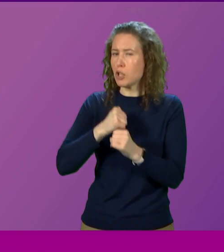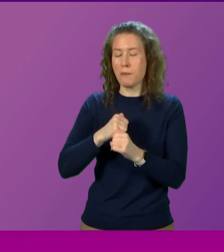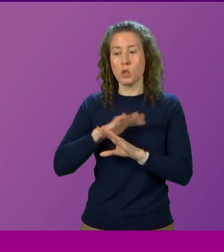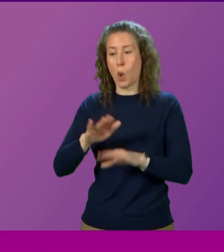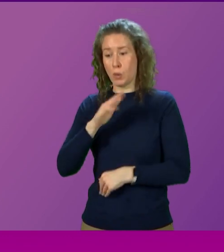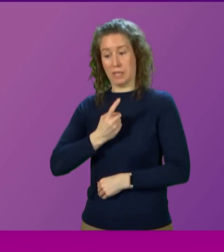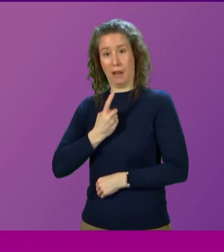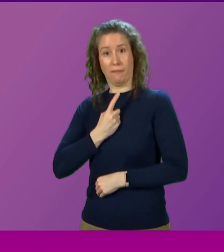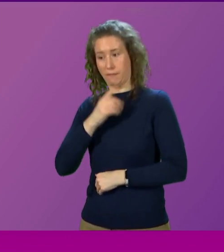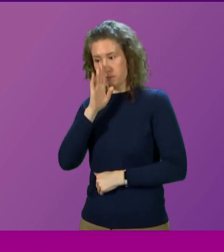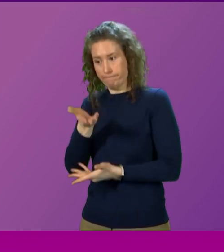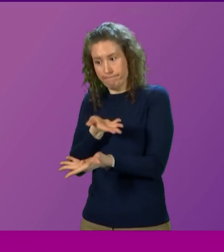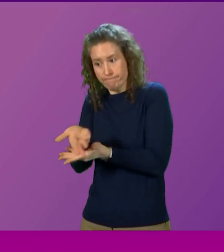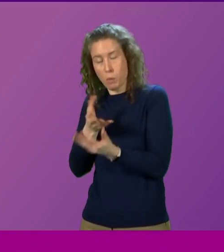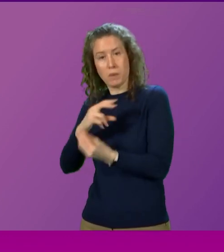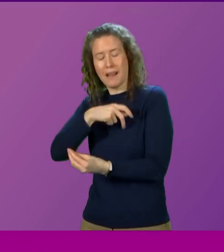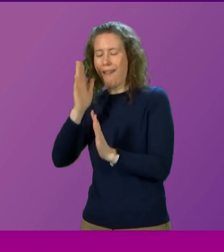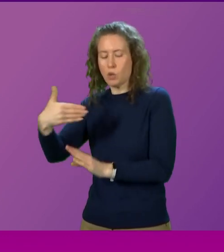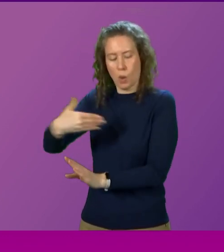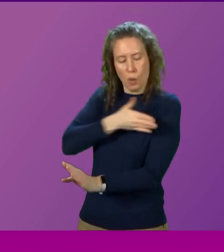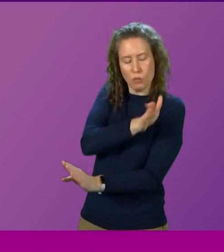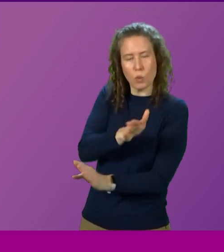separately with unions; that is done through the Scottish Negotiating Committee for Teachers.